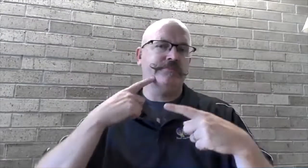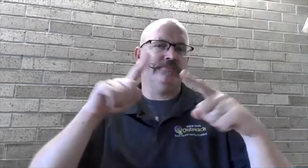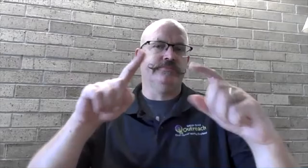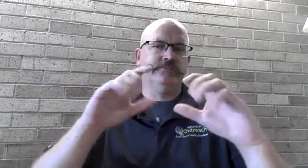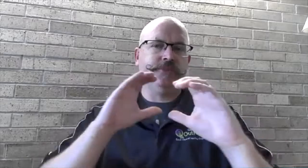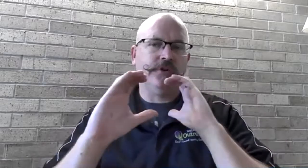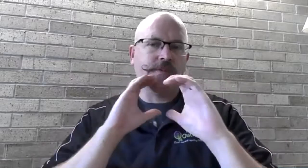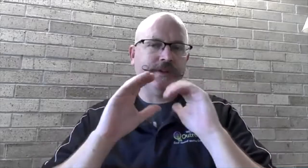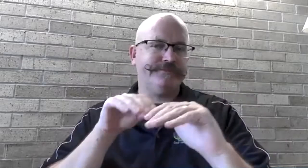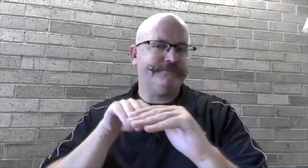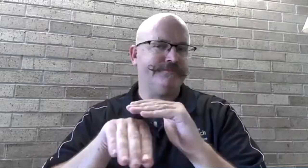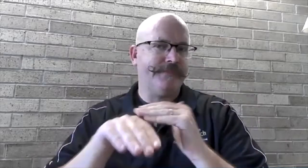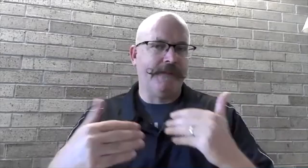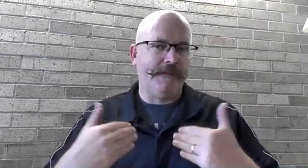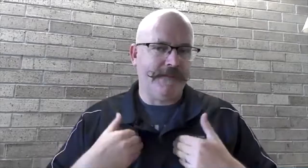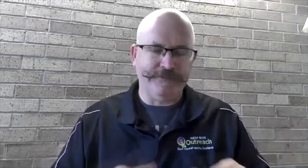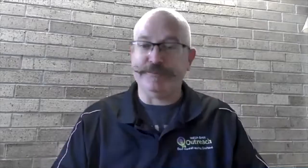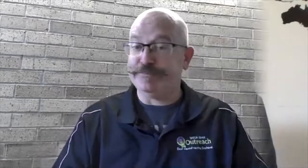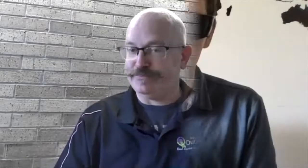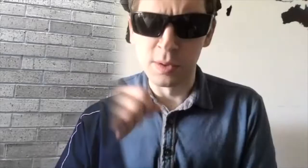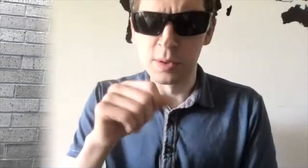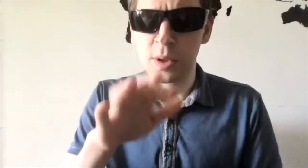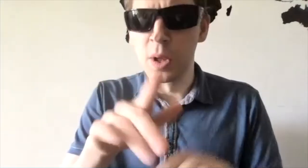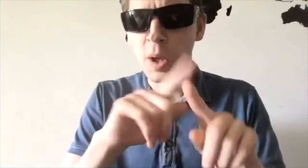(Scott) You want to make sure that you're comfortable but also having communication access.